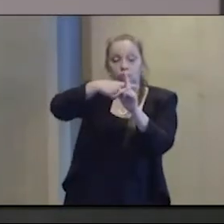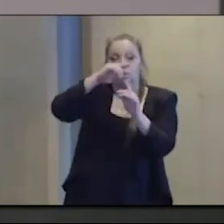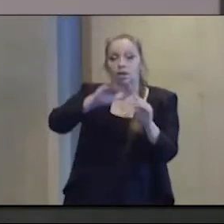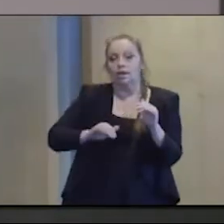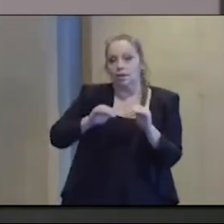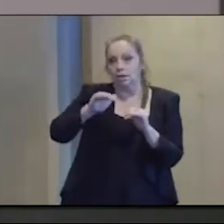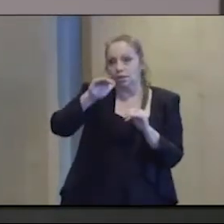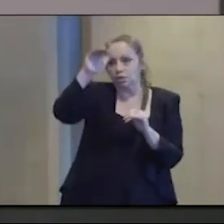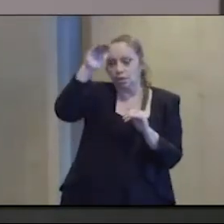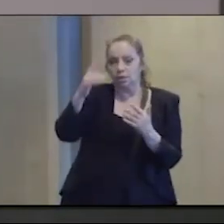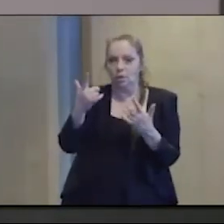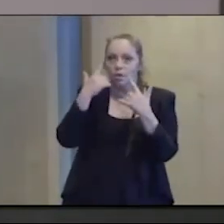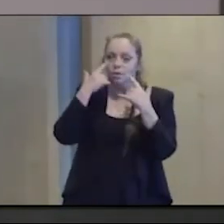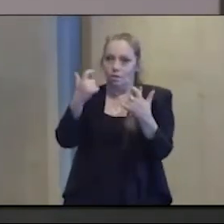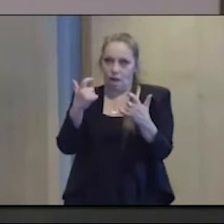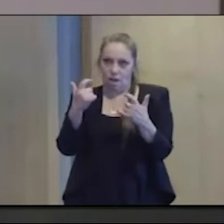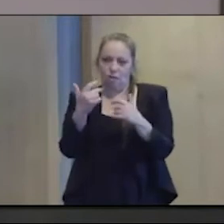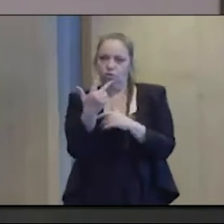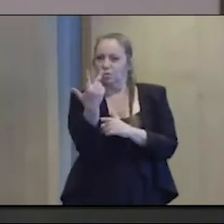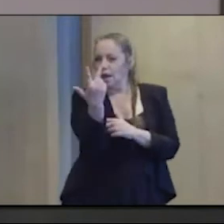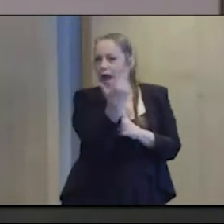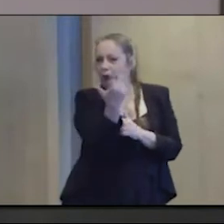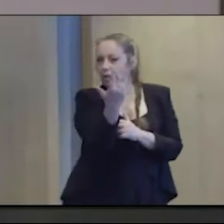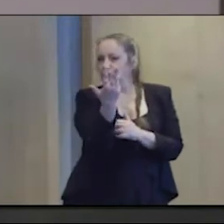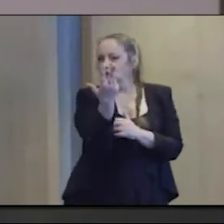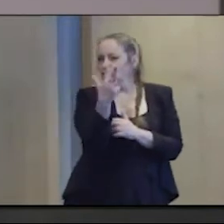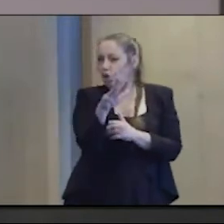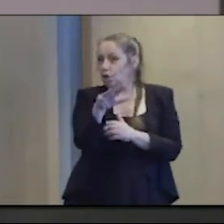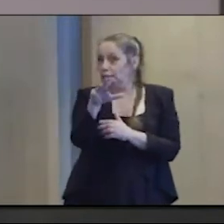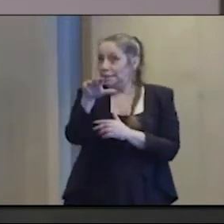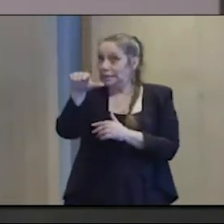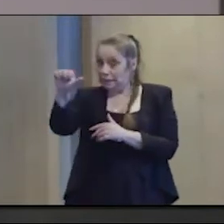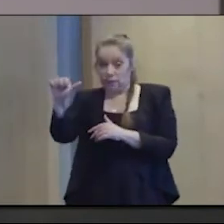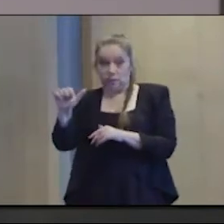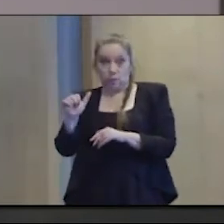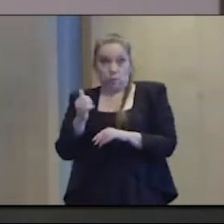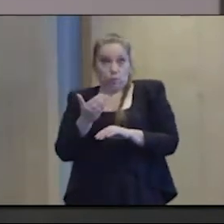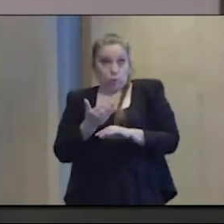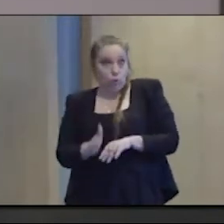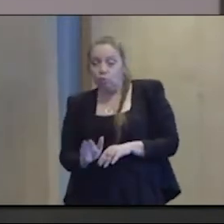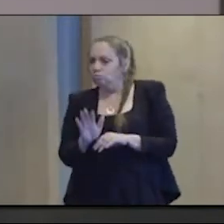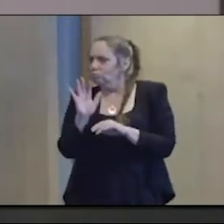discovered, if you like, in 1896, so it's not a new thing, we've known about it for a long time.